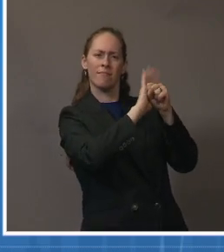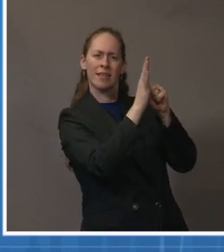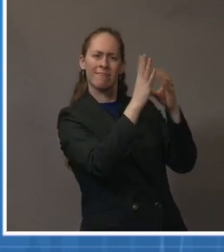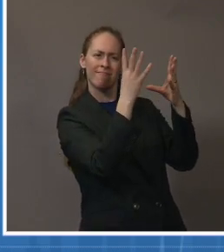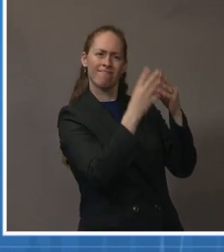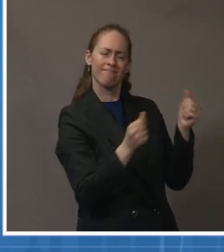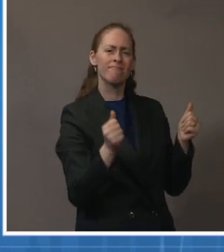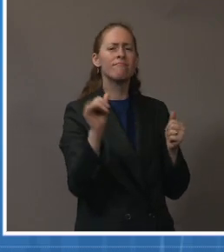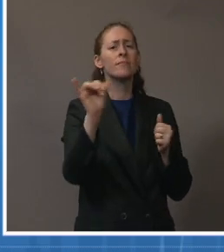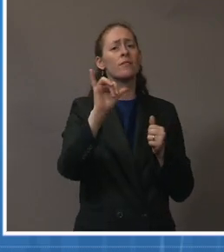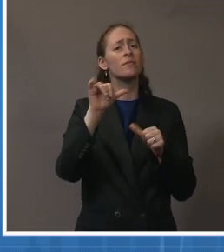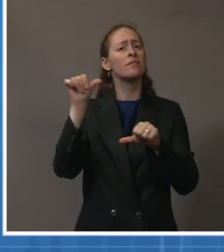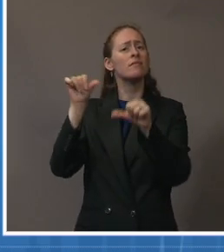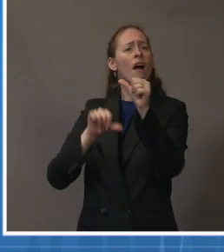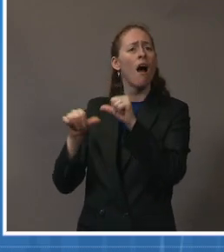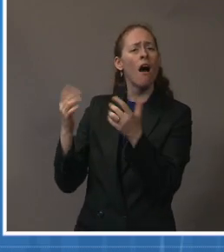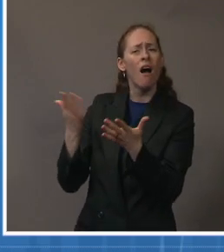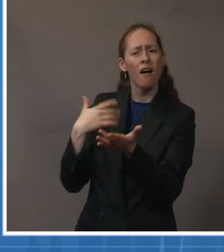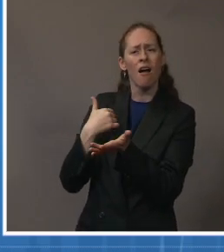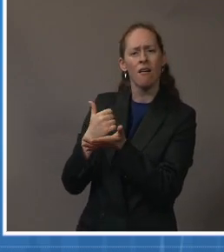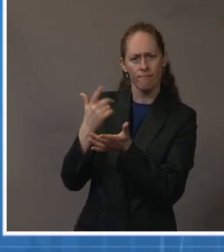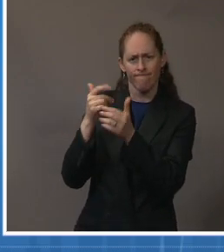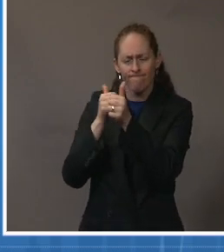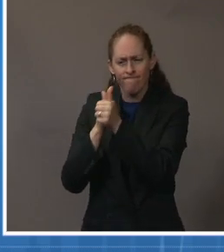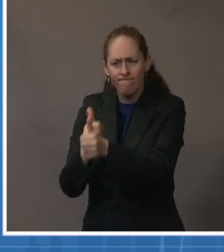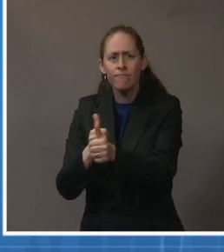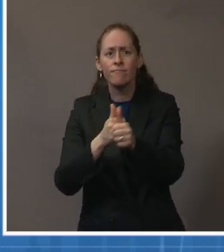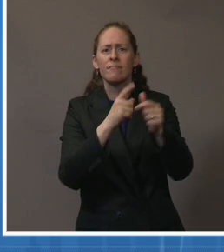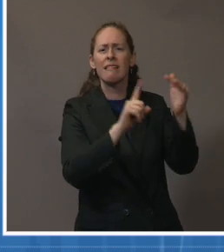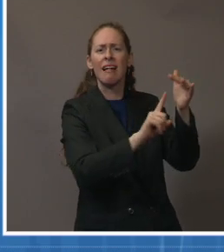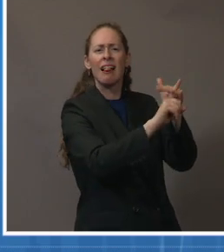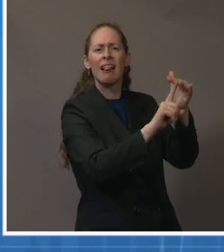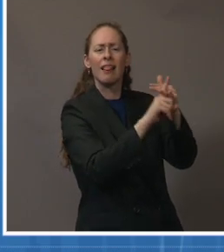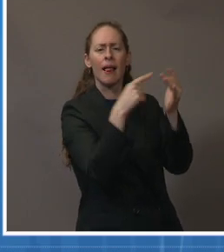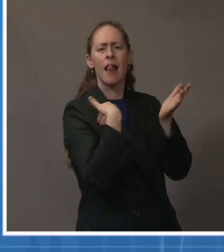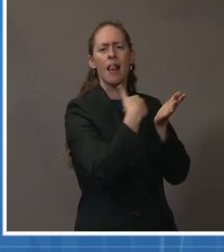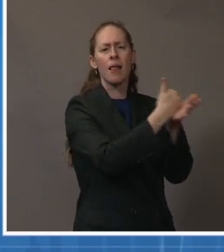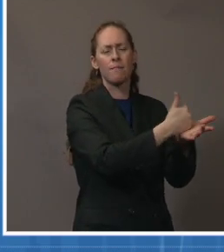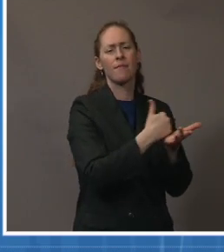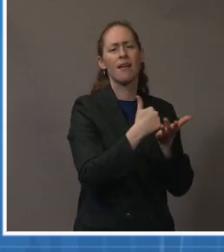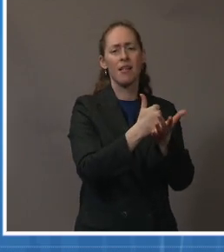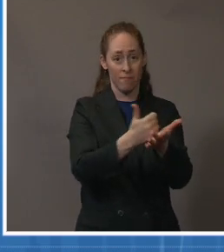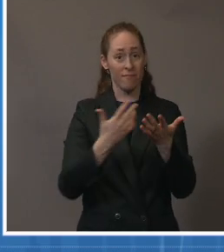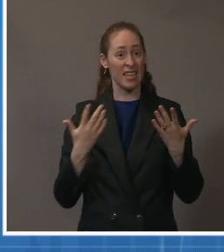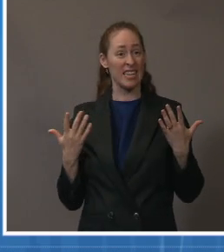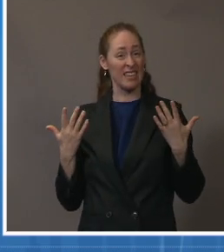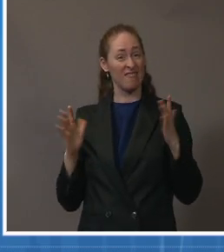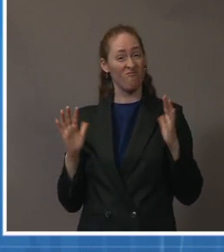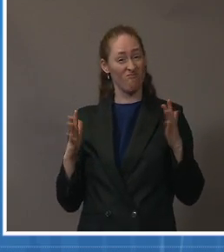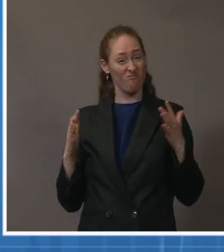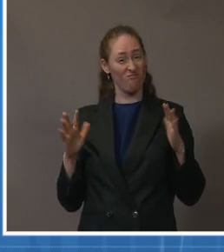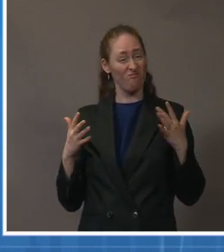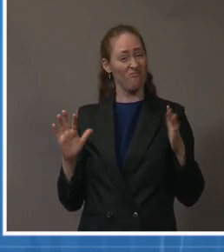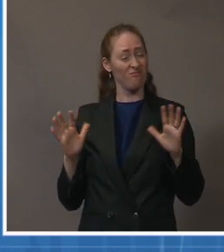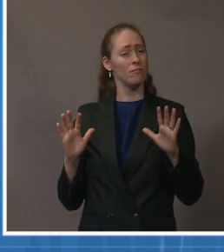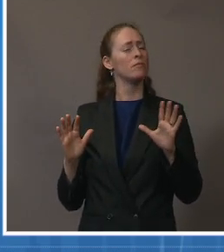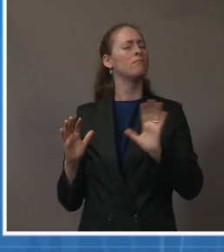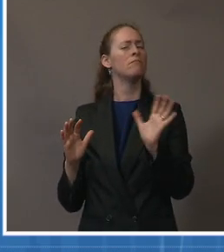We also know that this won't be enough to end or reduce the lifespan of the pandemic, and that's why we're working with allies and partners